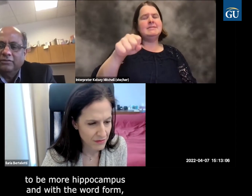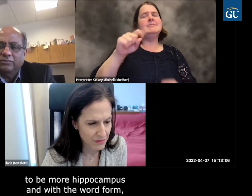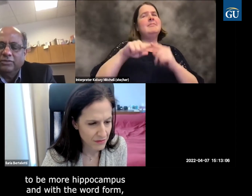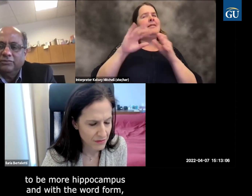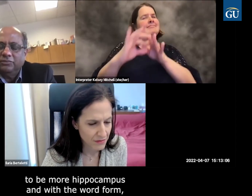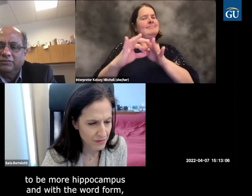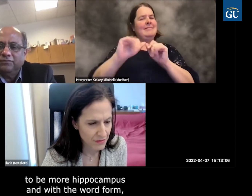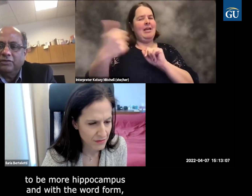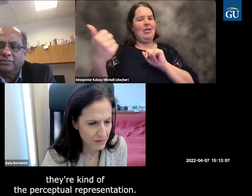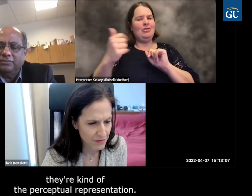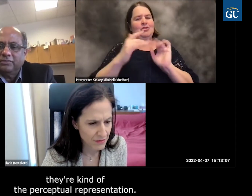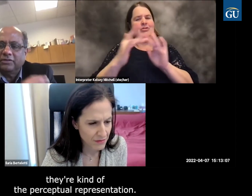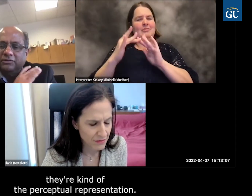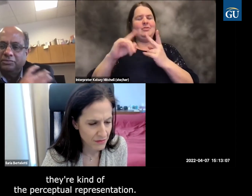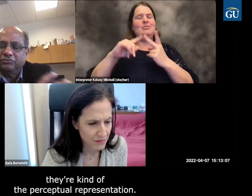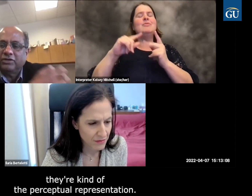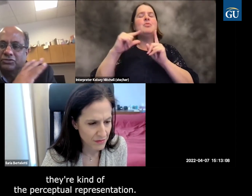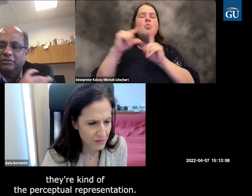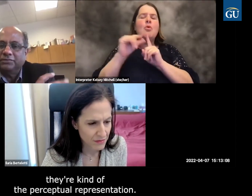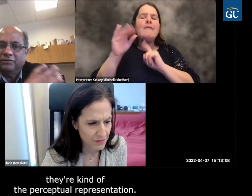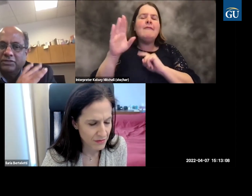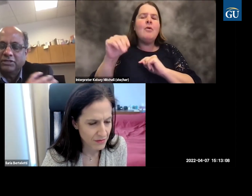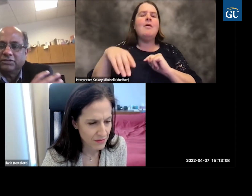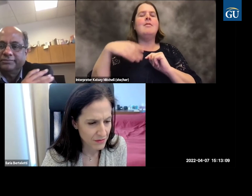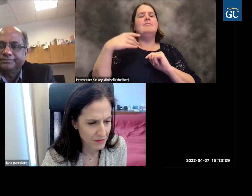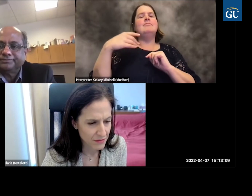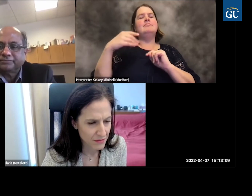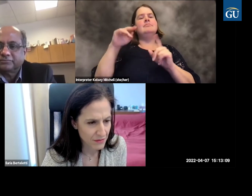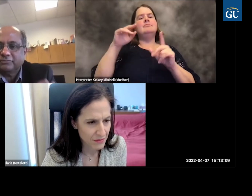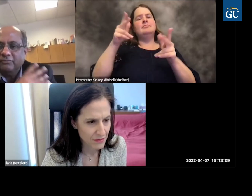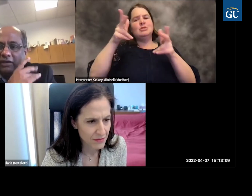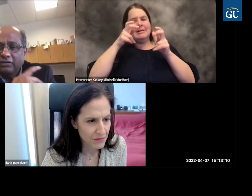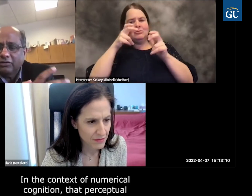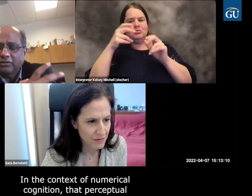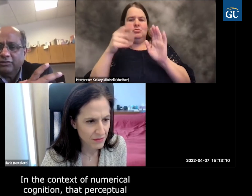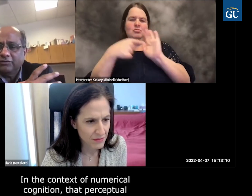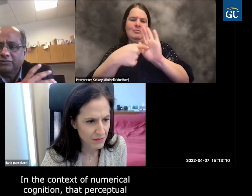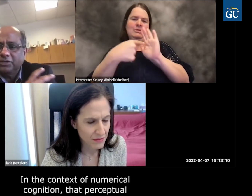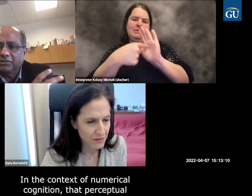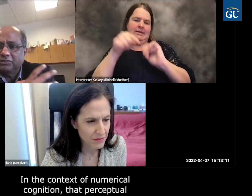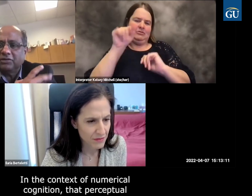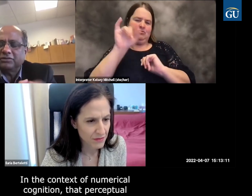with the word from the kind of the perceptual representation